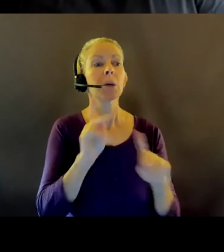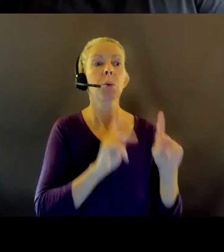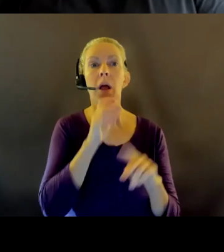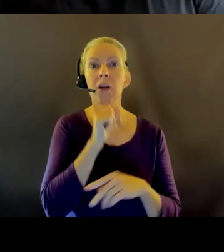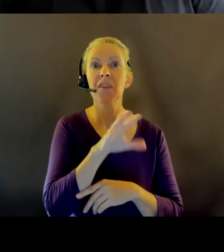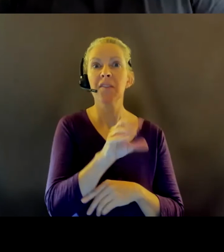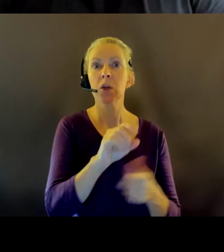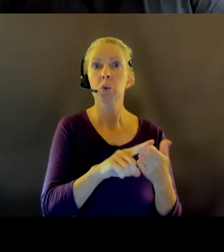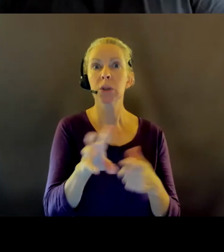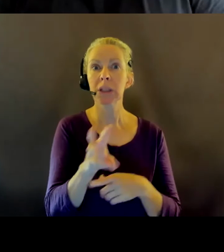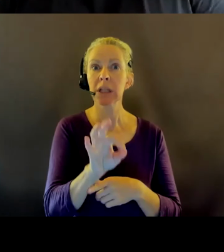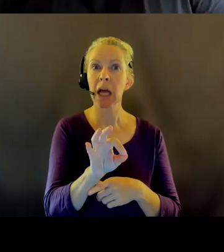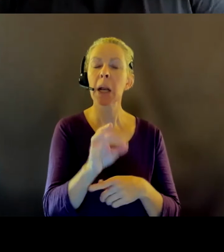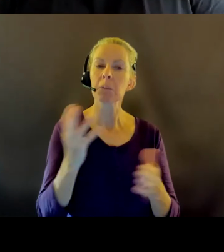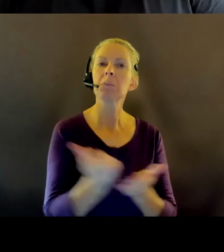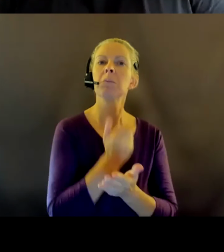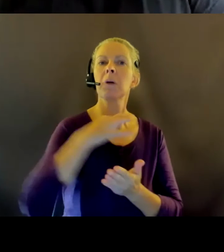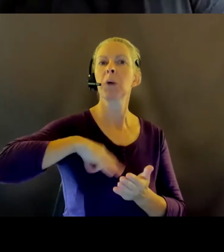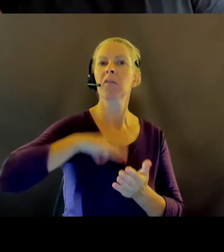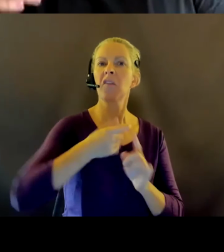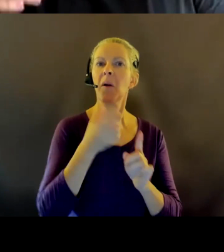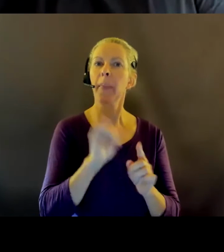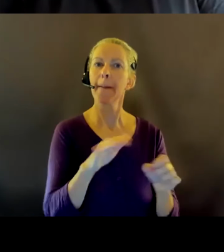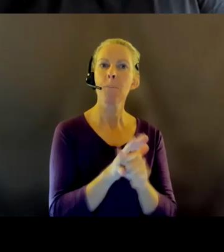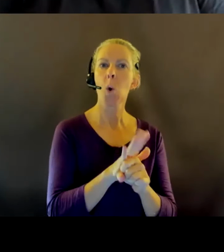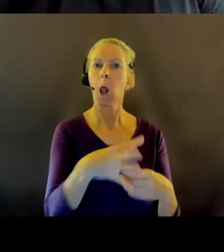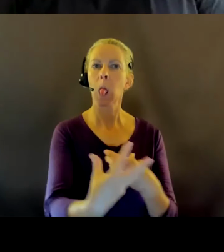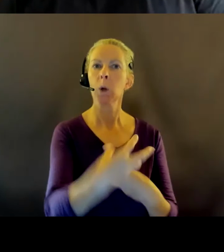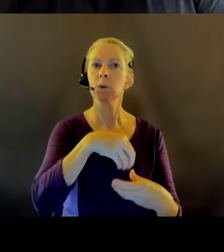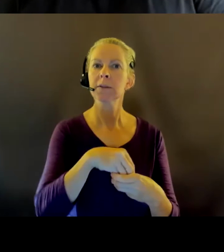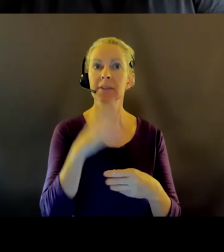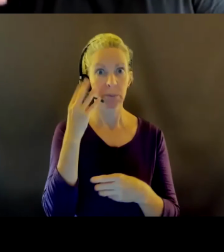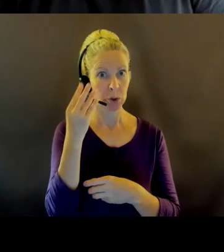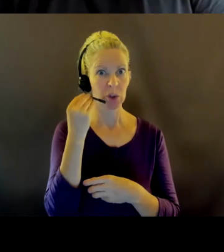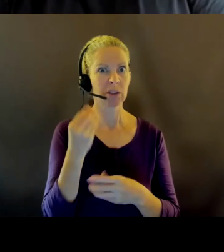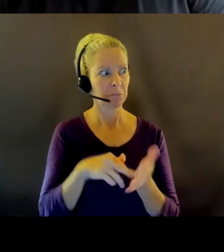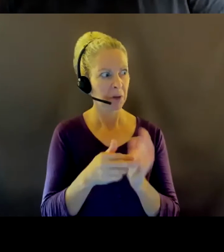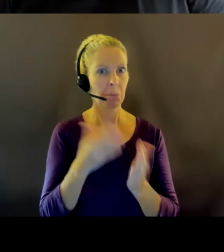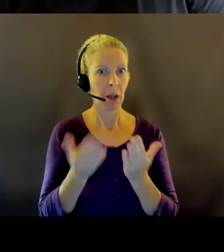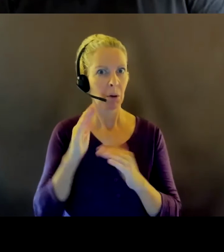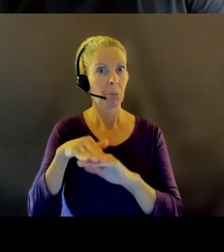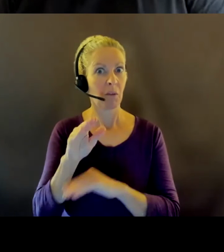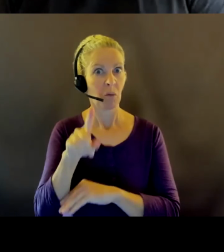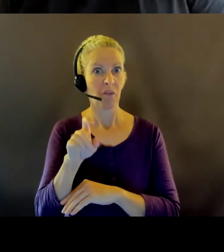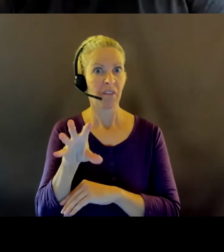from a more accessible or inclusive experience, the number is higher. Maybe it goes higher to 50%.